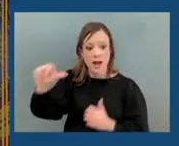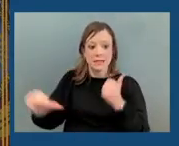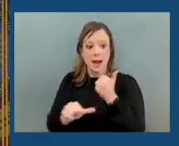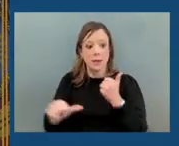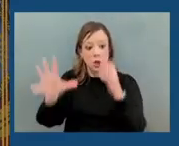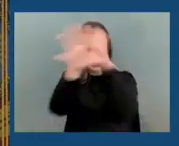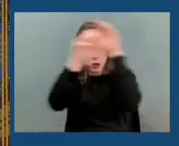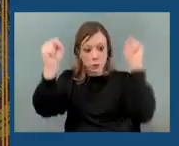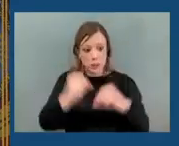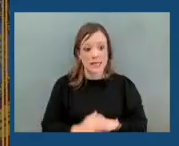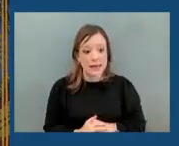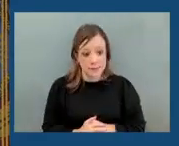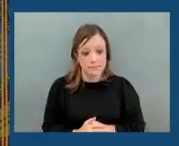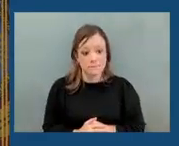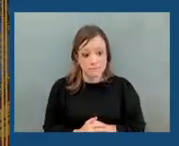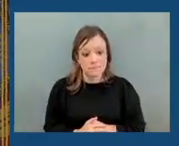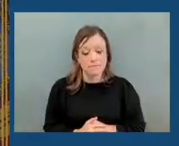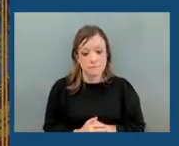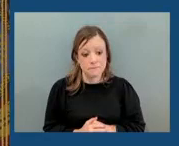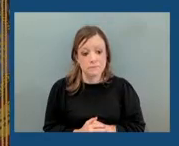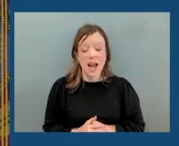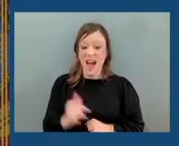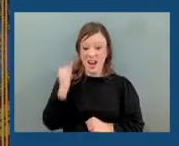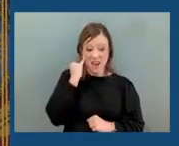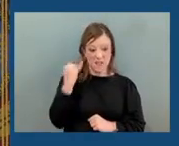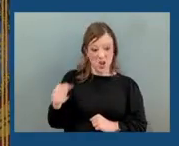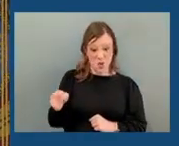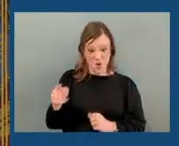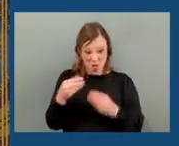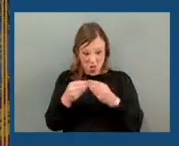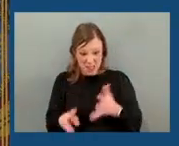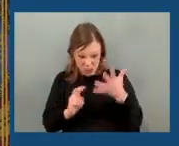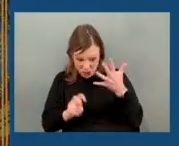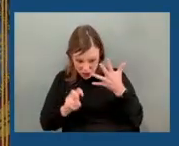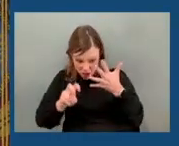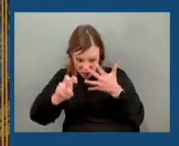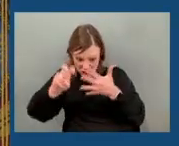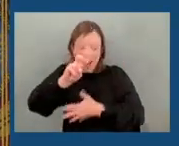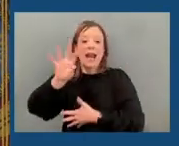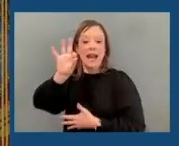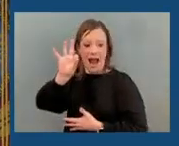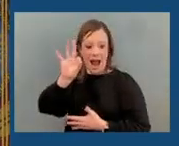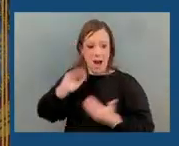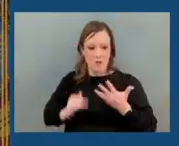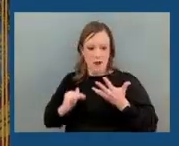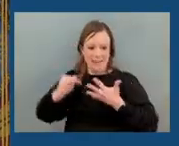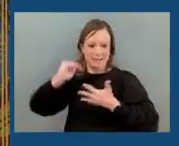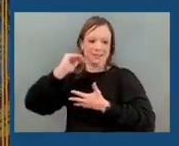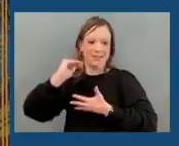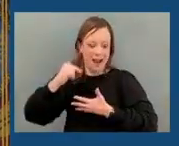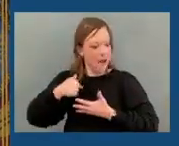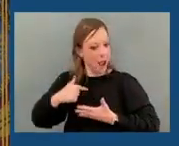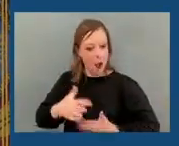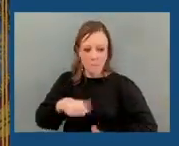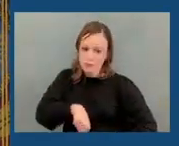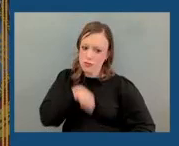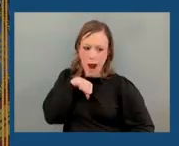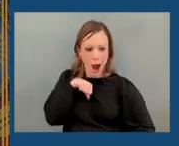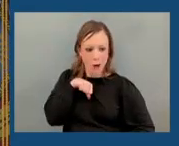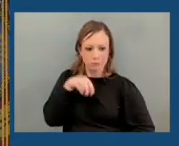And for those who've lost count. Yes, those are nine ranks and I'm proud of them. After more than 32 years